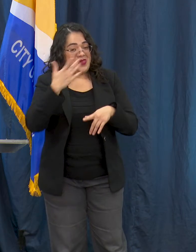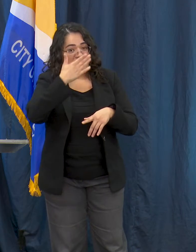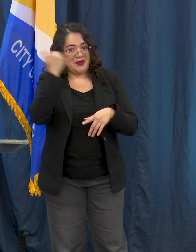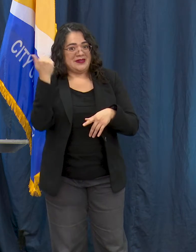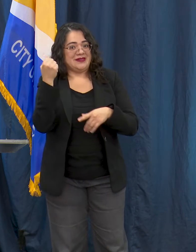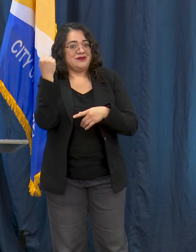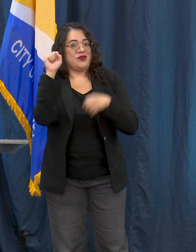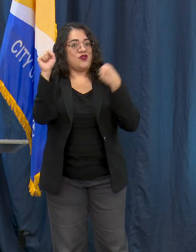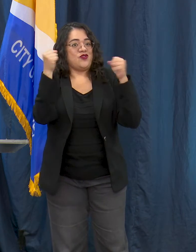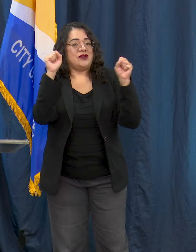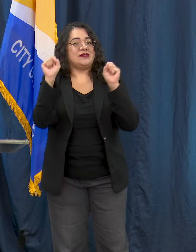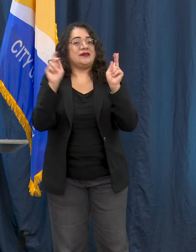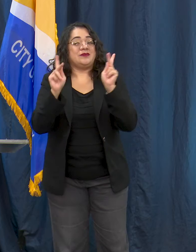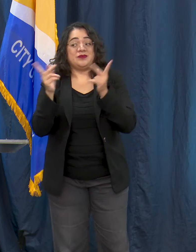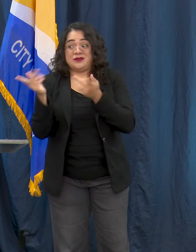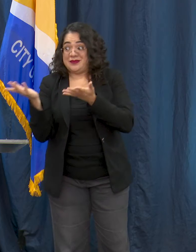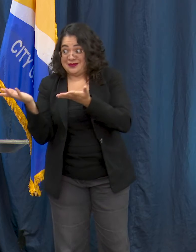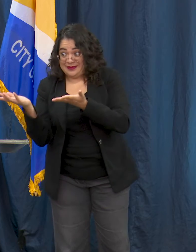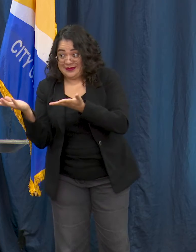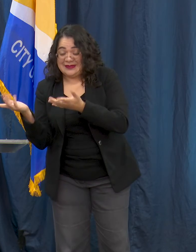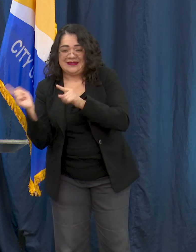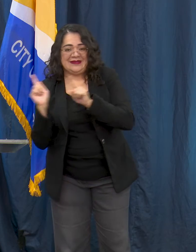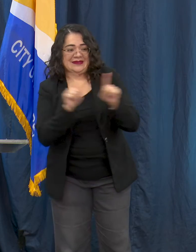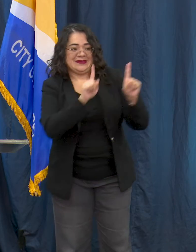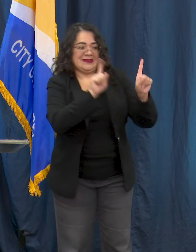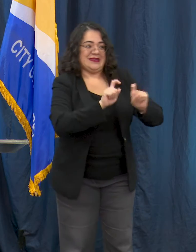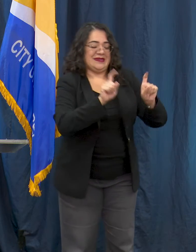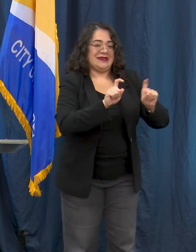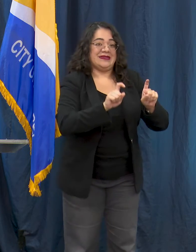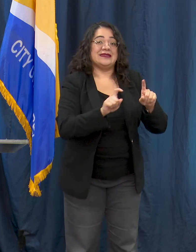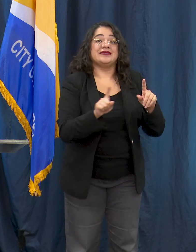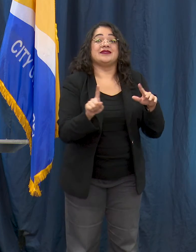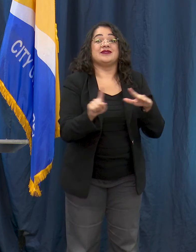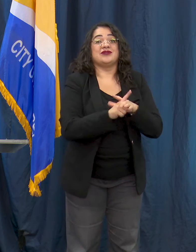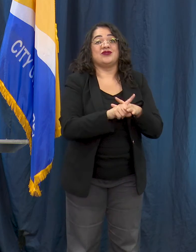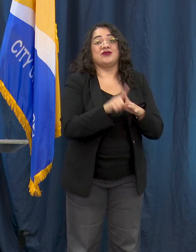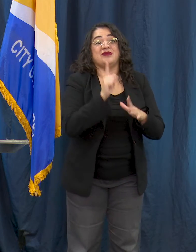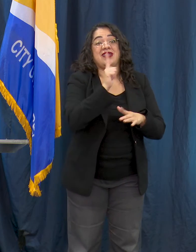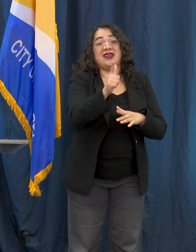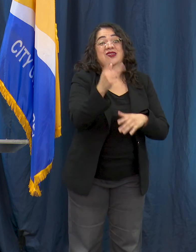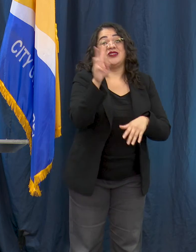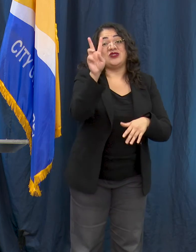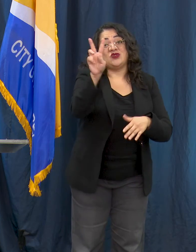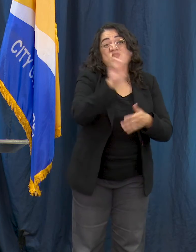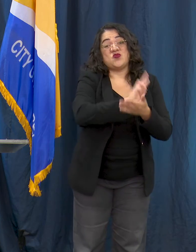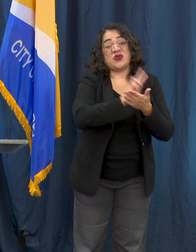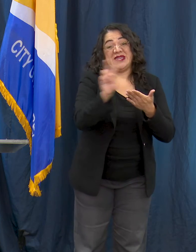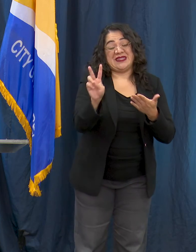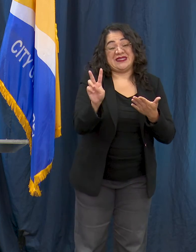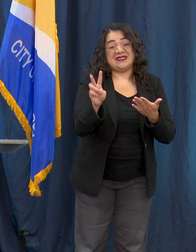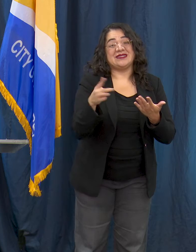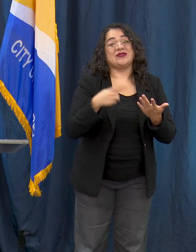So it takes about two weeks for it to show up so the first protests have been a week out so we have at least another week